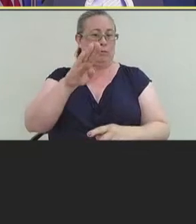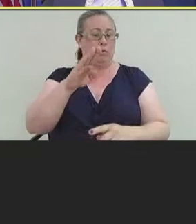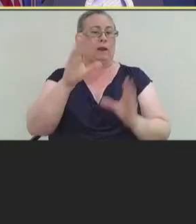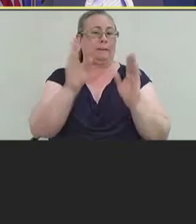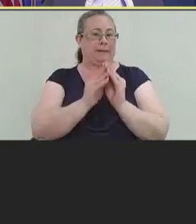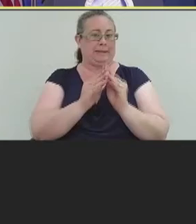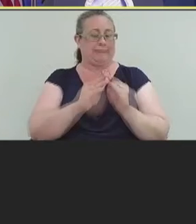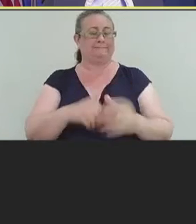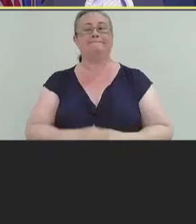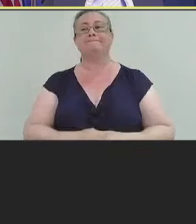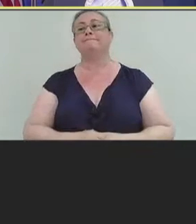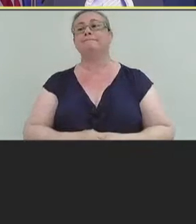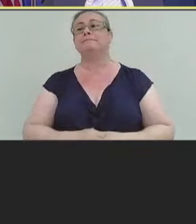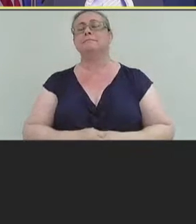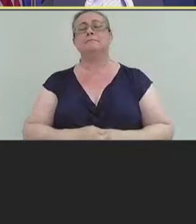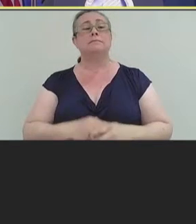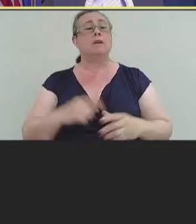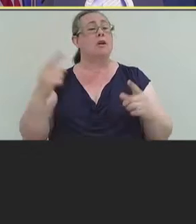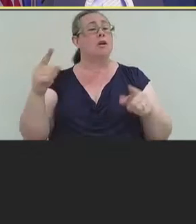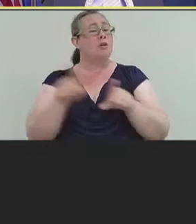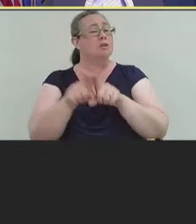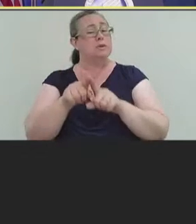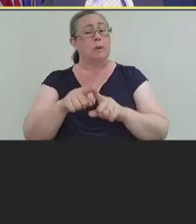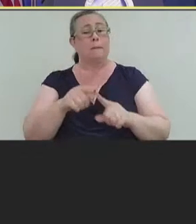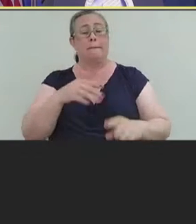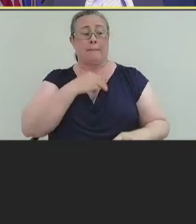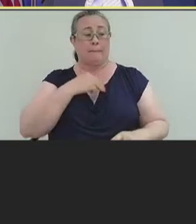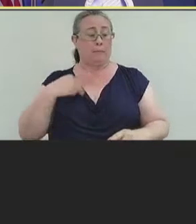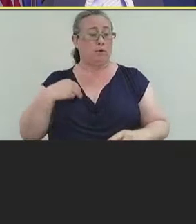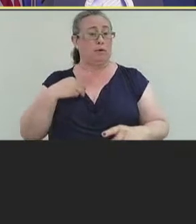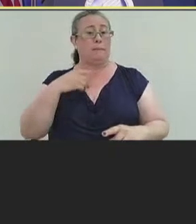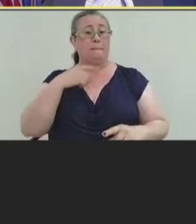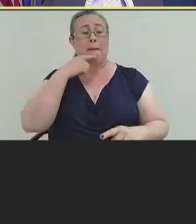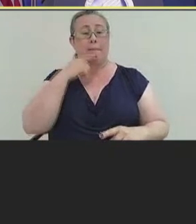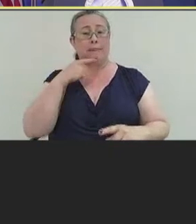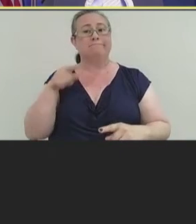As always, members of the public can provide a public comment by phone at about 4:15 p.m.